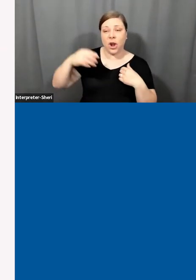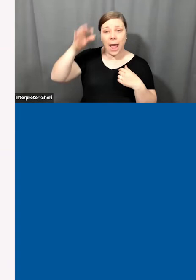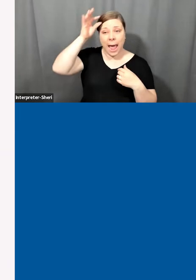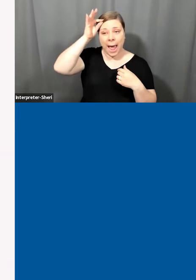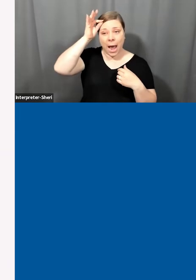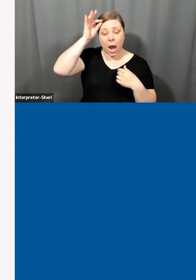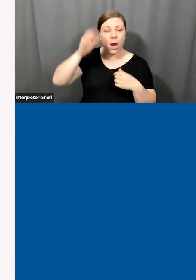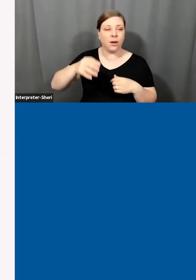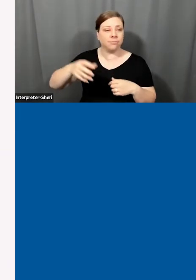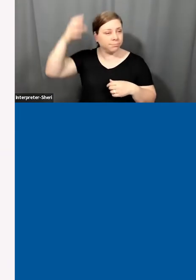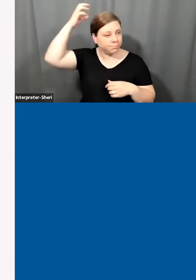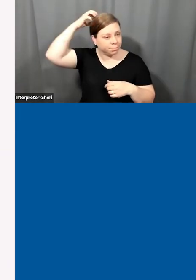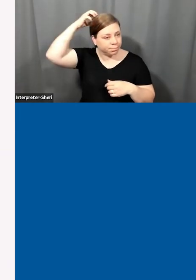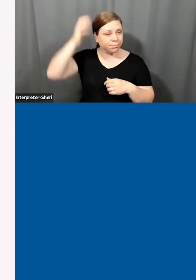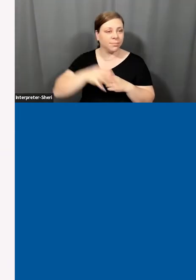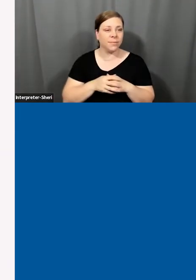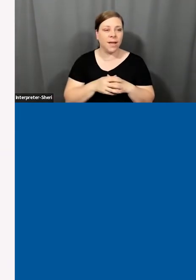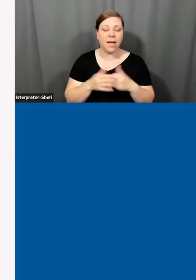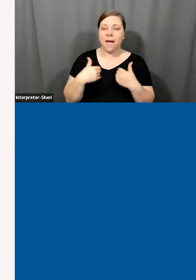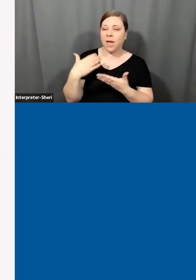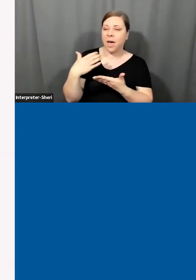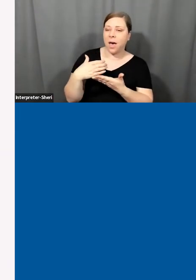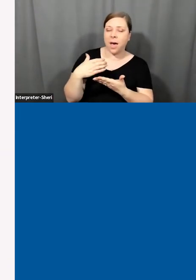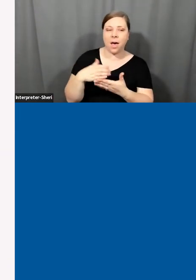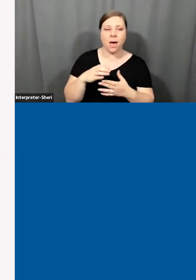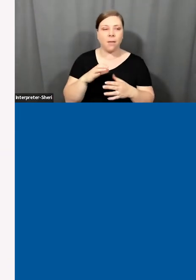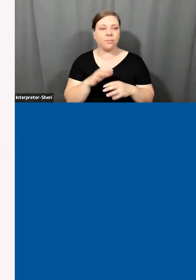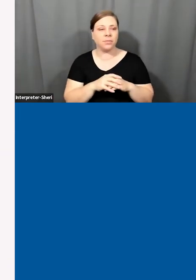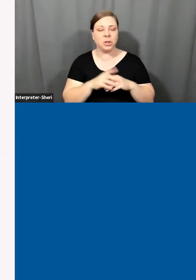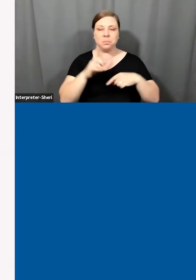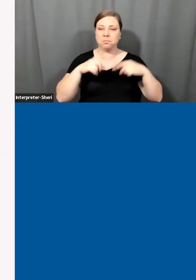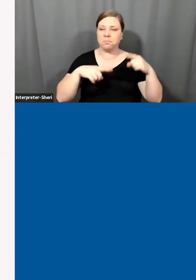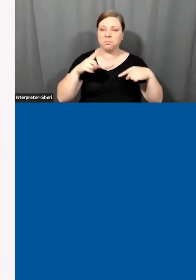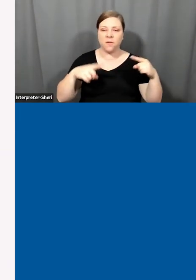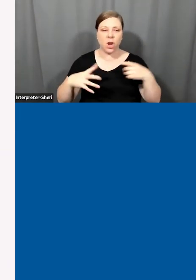I did this graphic for pause and effect and we wanted to make sure that we are being diverse and inclusive in our graphics.